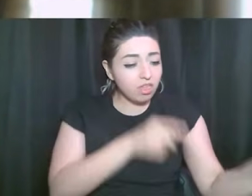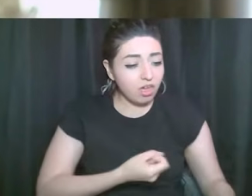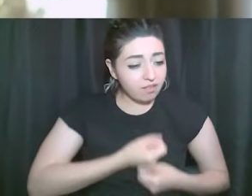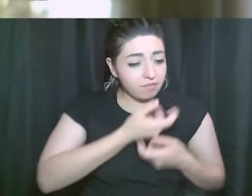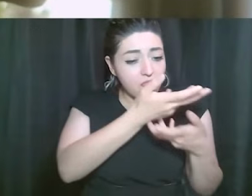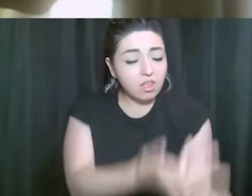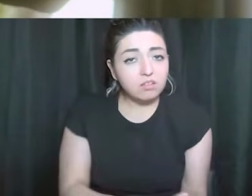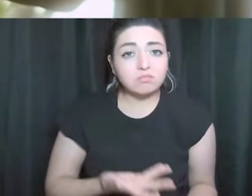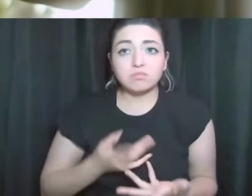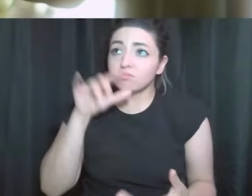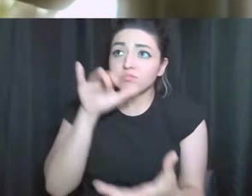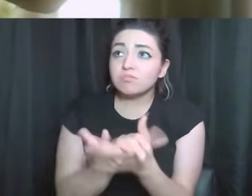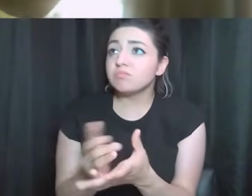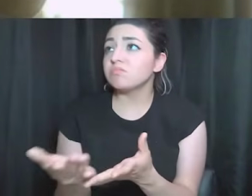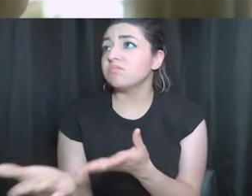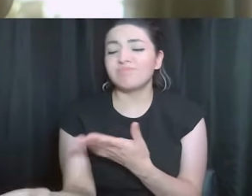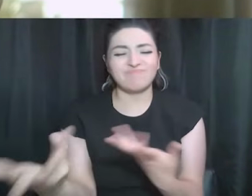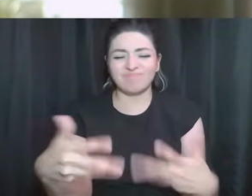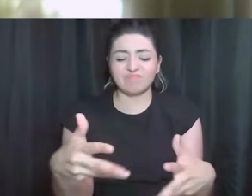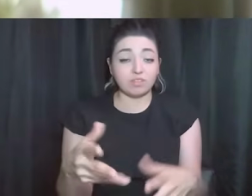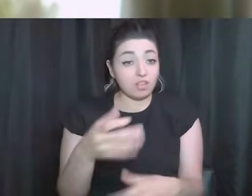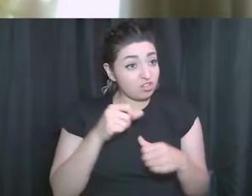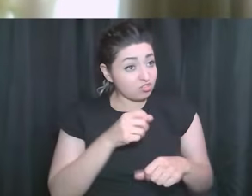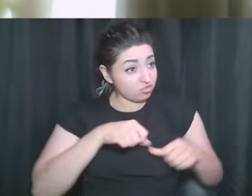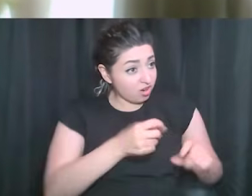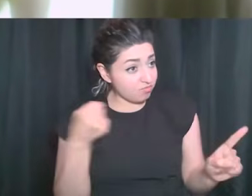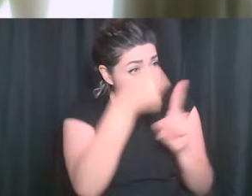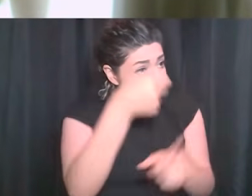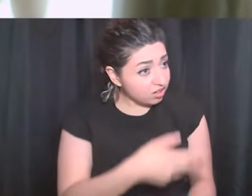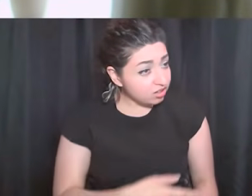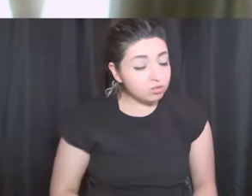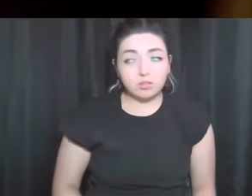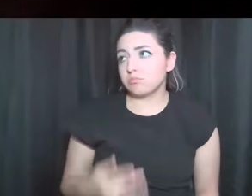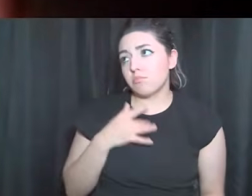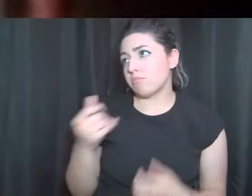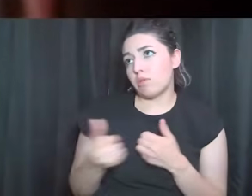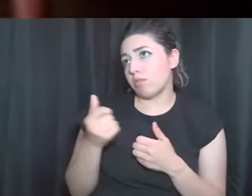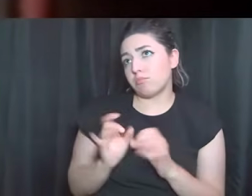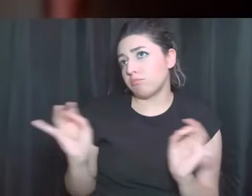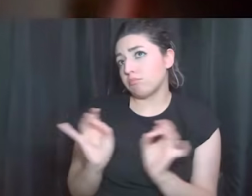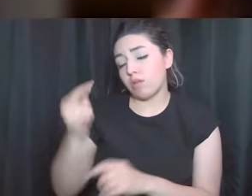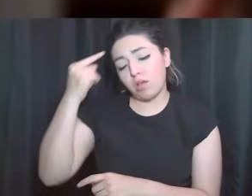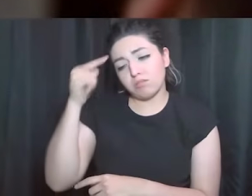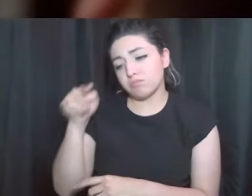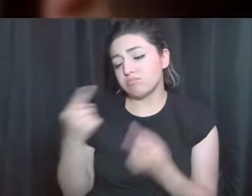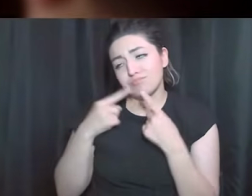or did, or believed. Dunno why you're so nostalgic for me threatening to punch a hole in you. I didn't feel threatened by that.